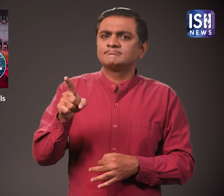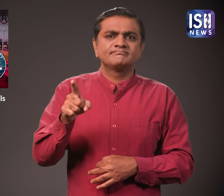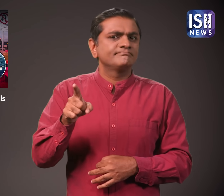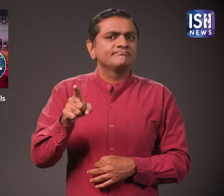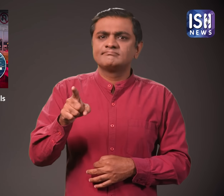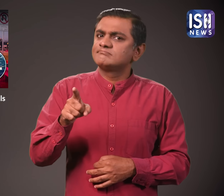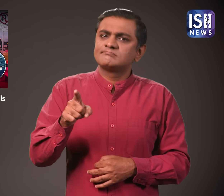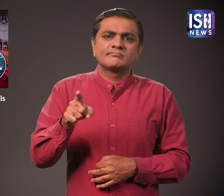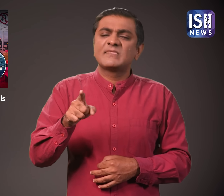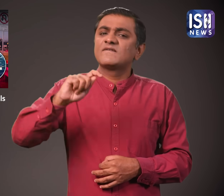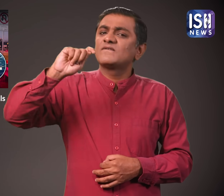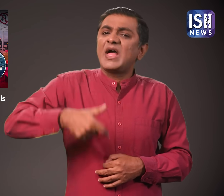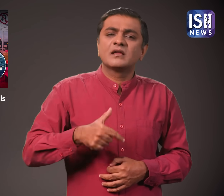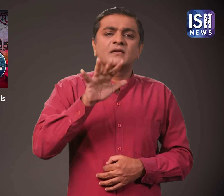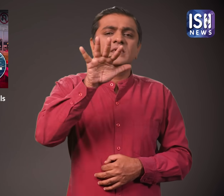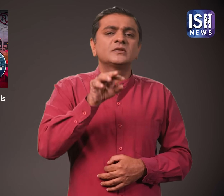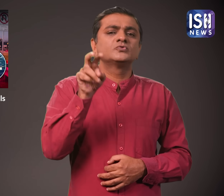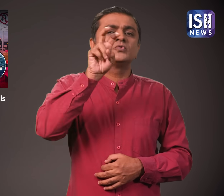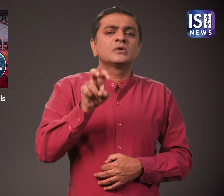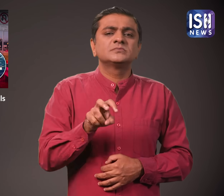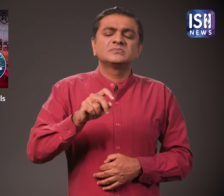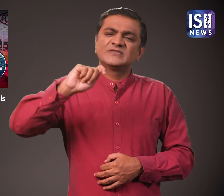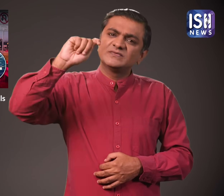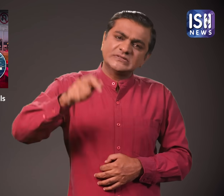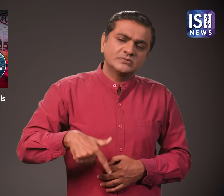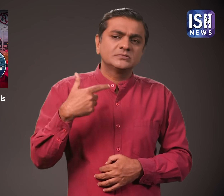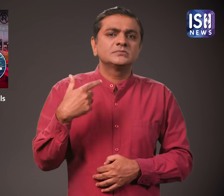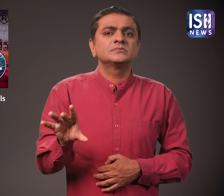He was then fined $5,000.